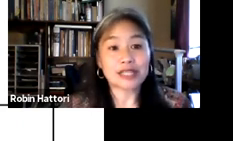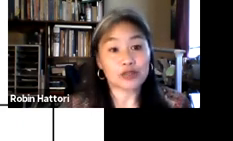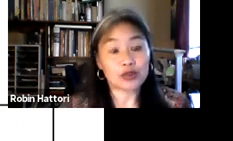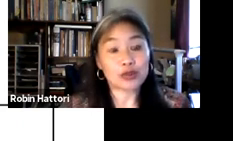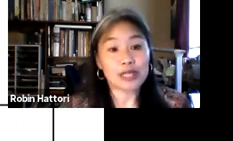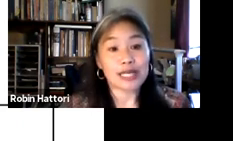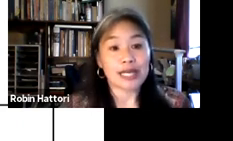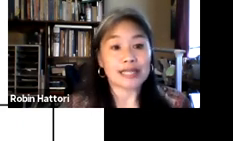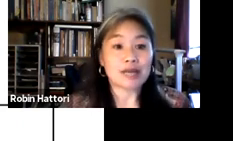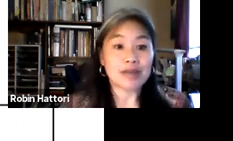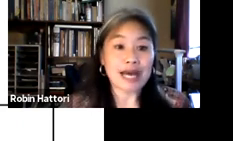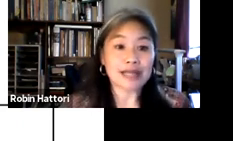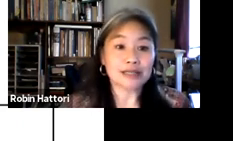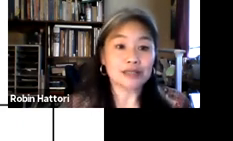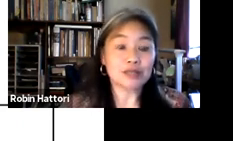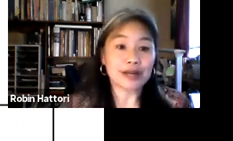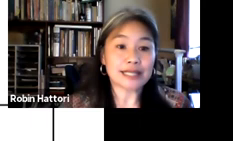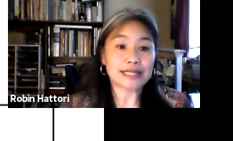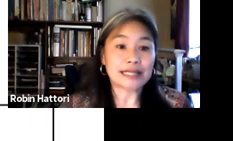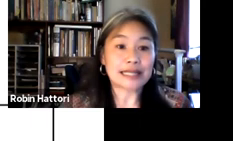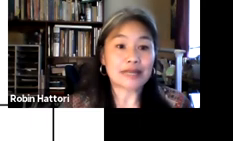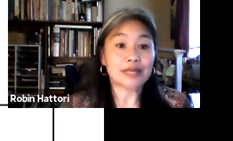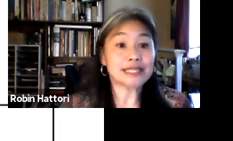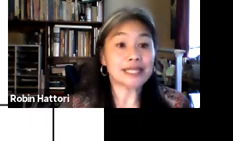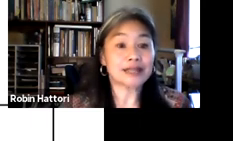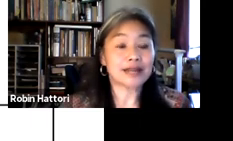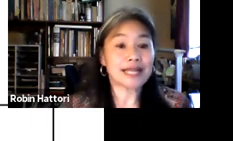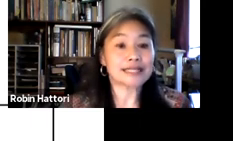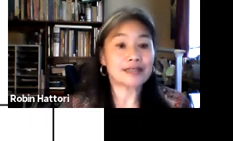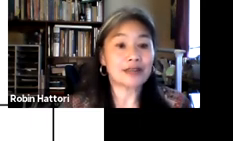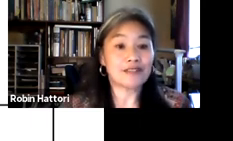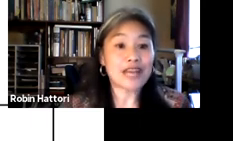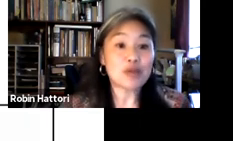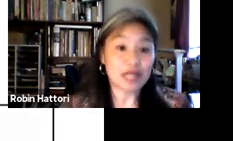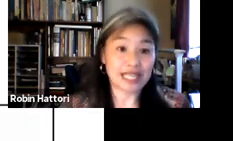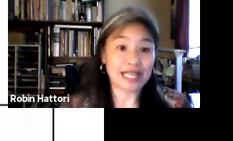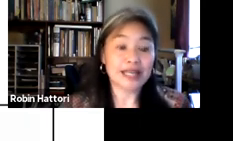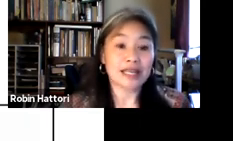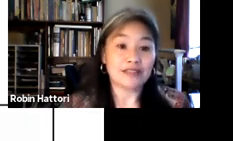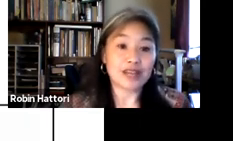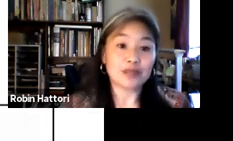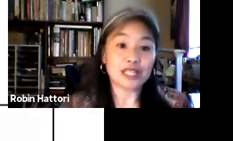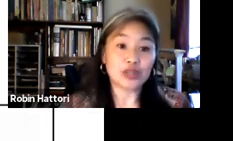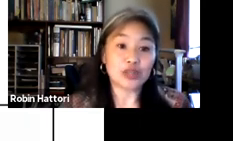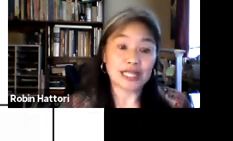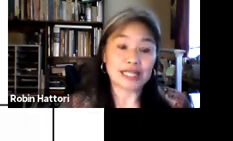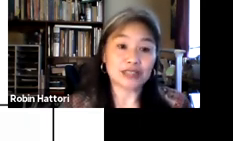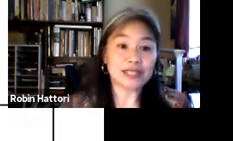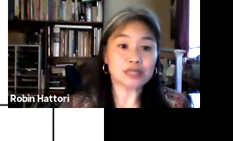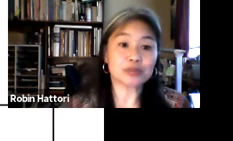He was prone to seasickness, so that was short, a short stint. He also did a lot of farming, apparently, he had to farm a lot